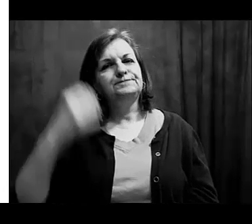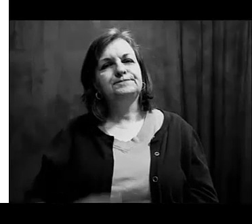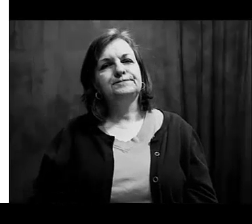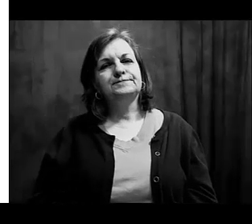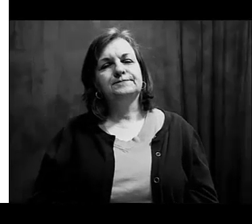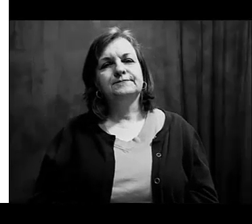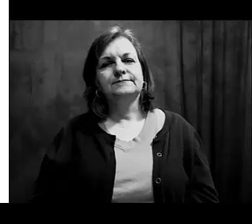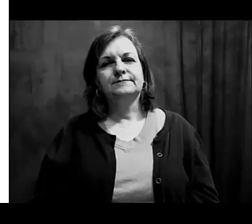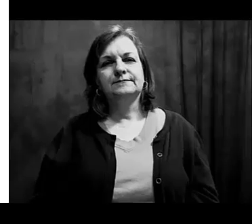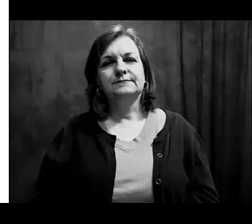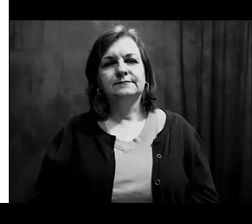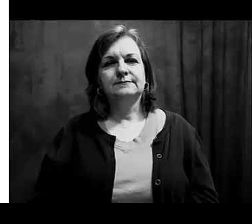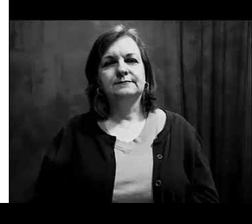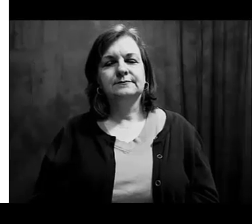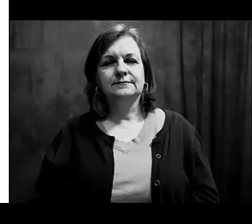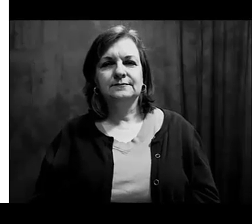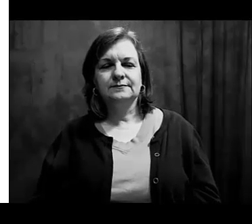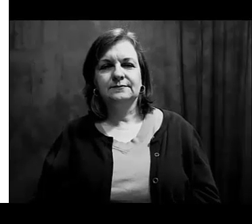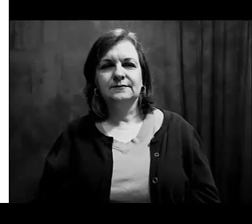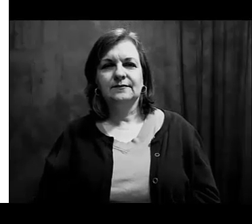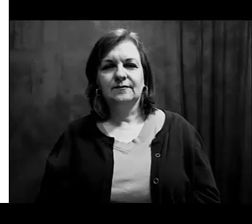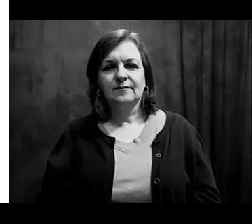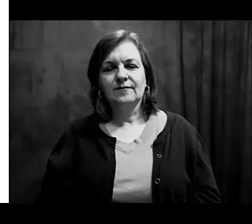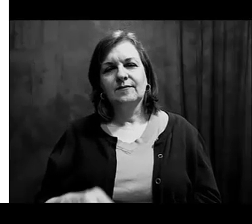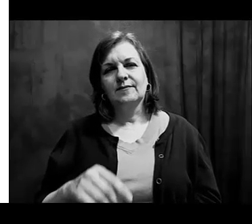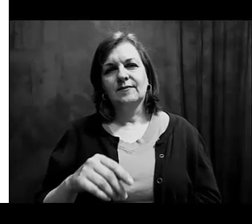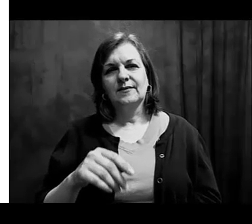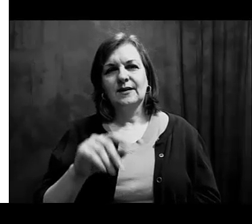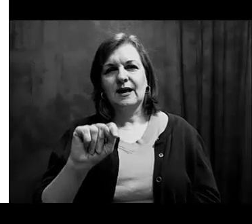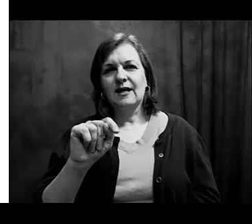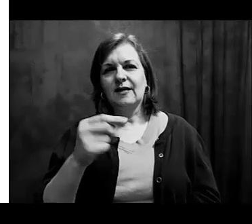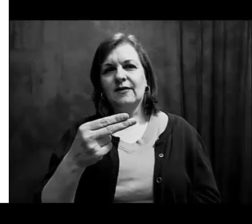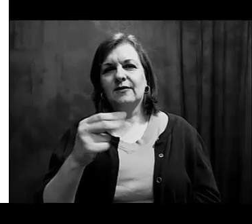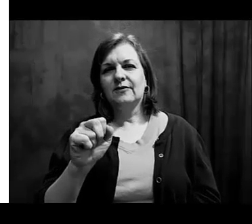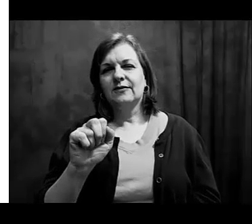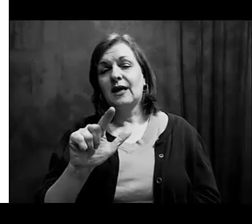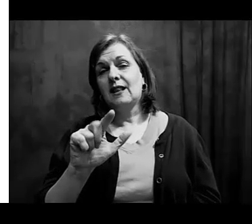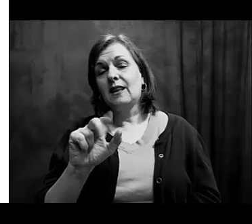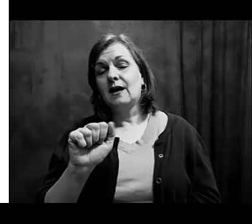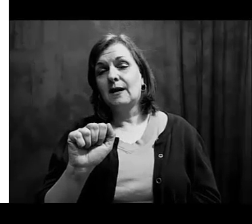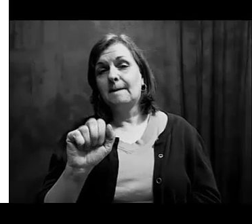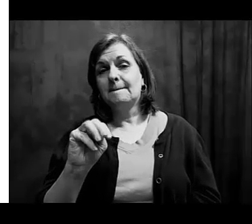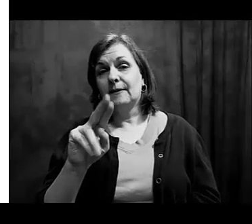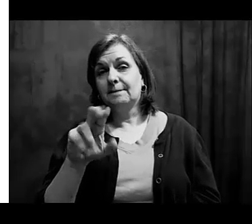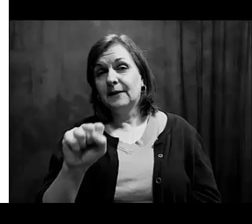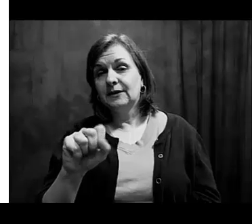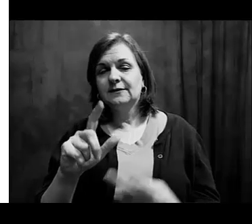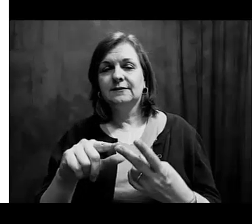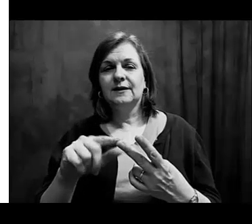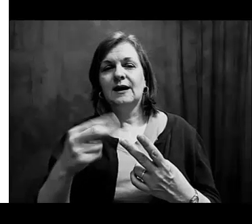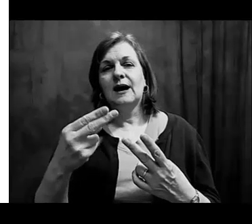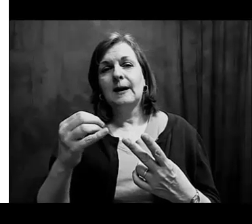and it sits here in the center so we said thalamus is a big part of it hypothalamus we see